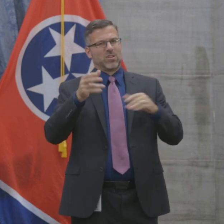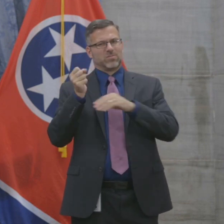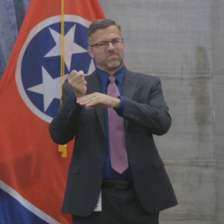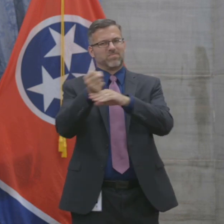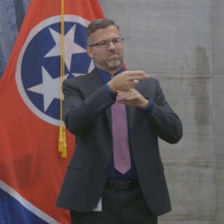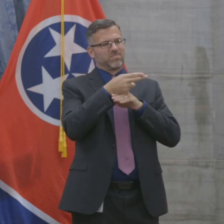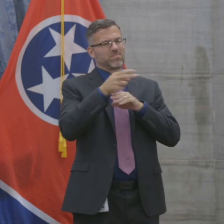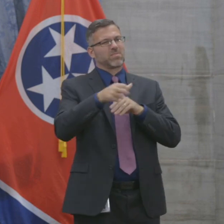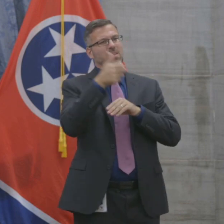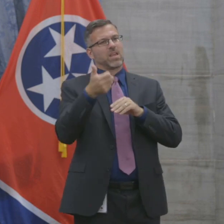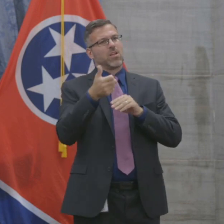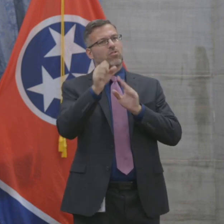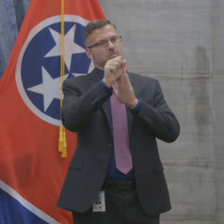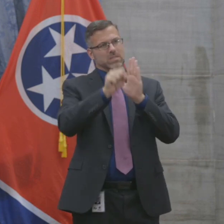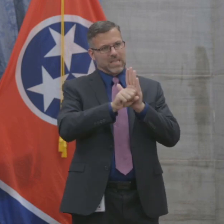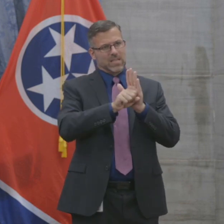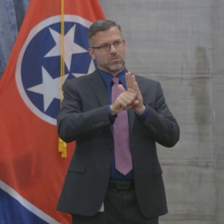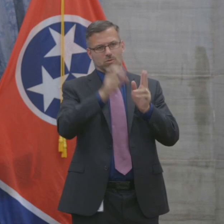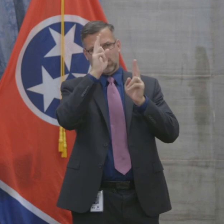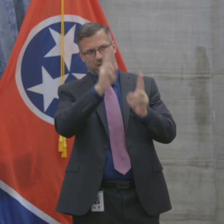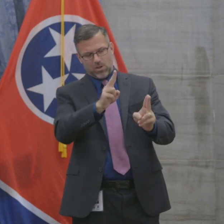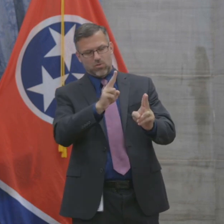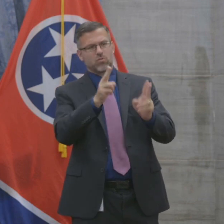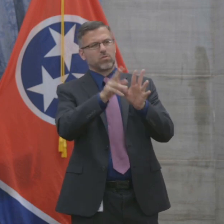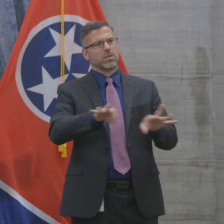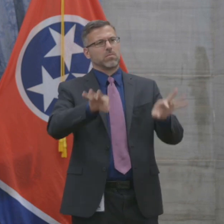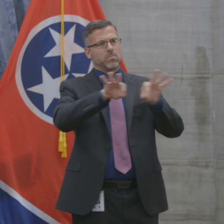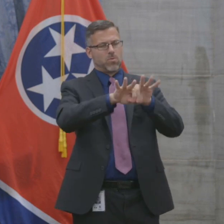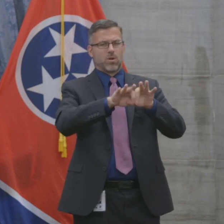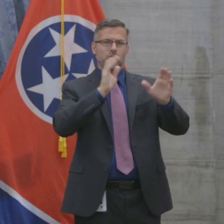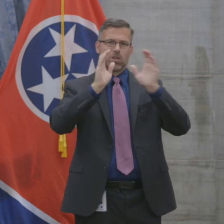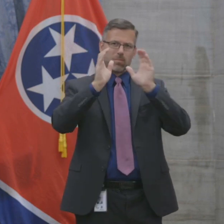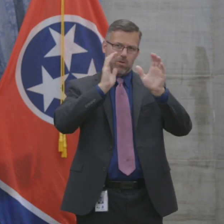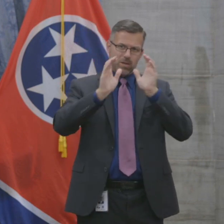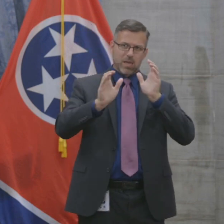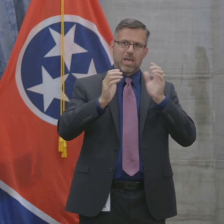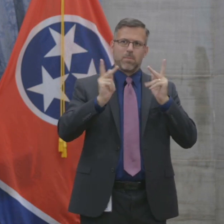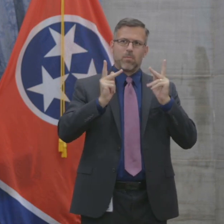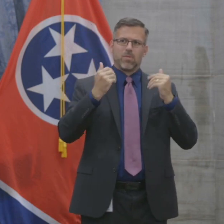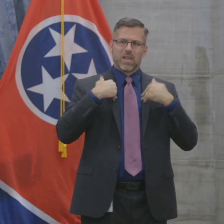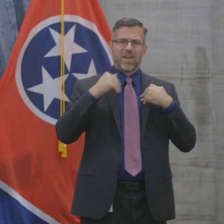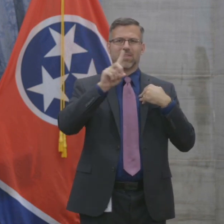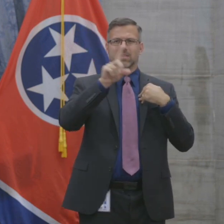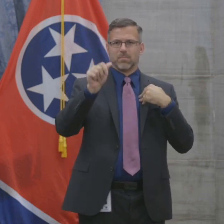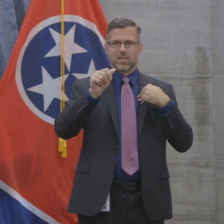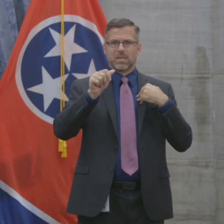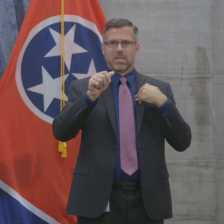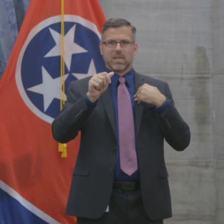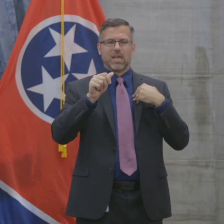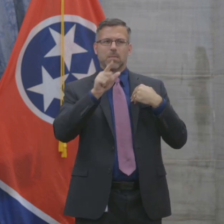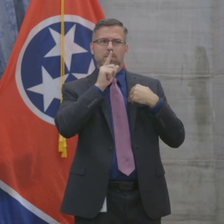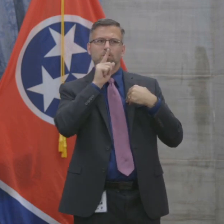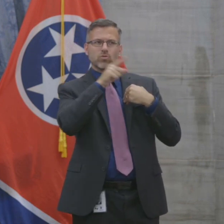foresight several years ago to do that, we've been able to prevent a significant spread of COVID-19 and protect individuals